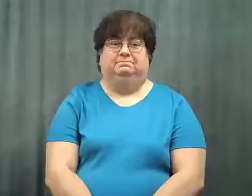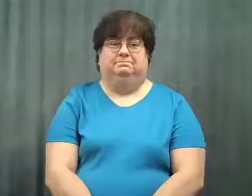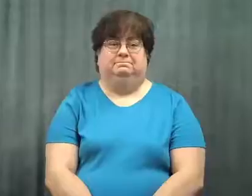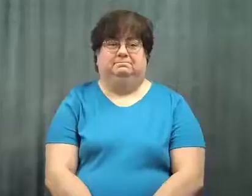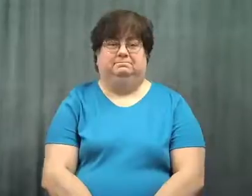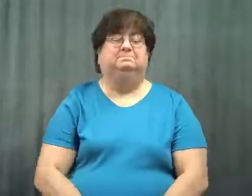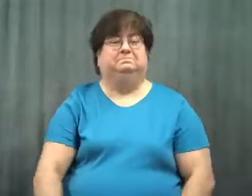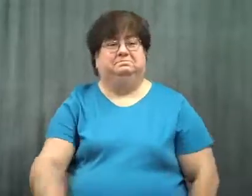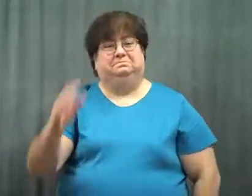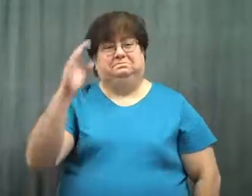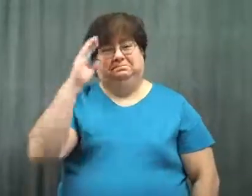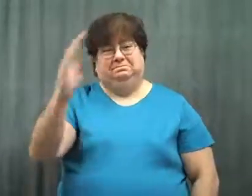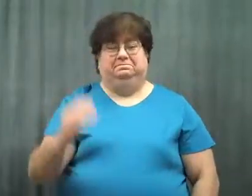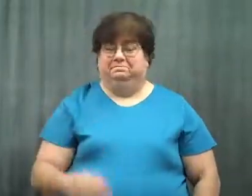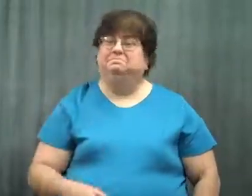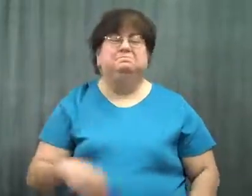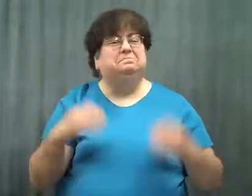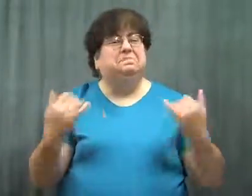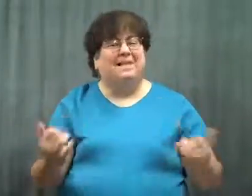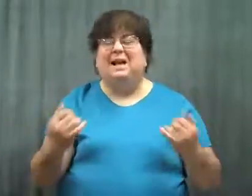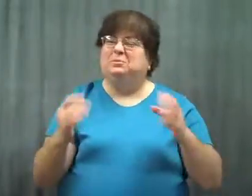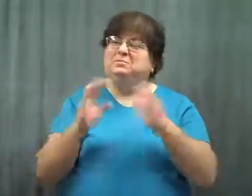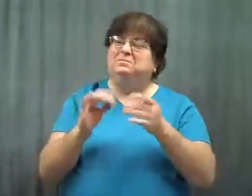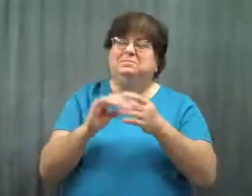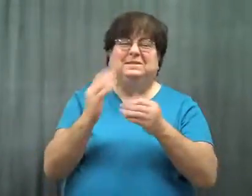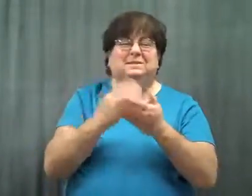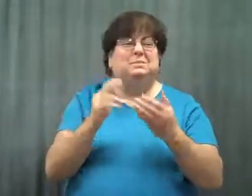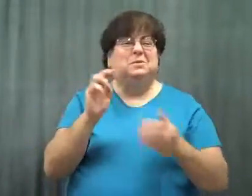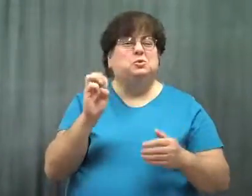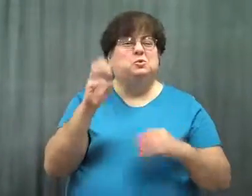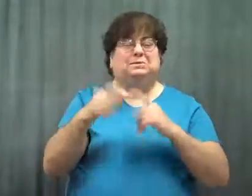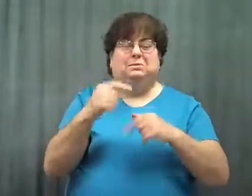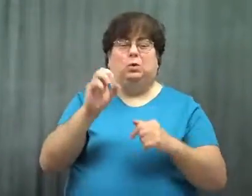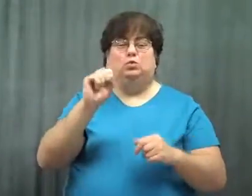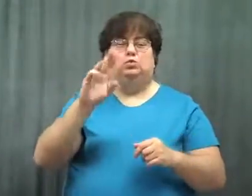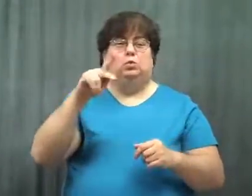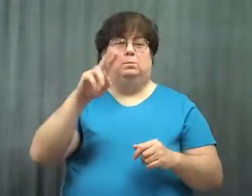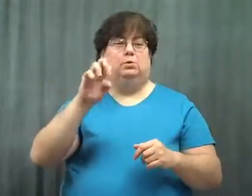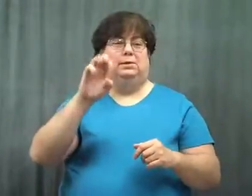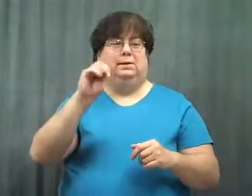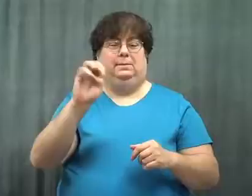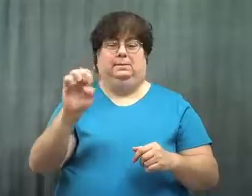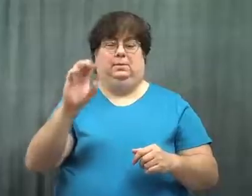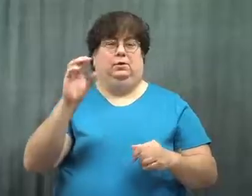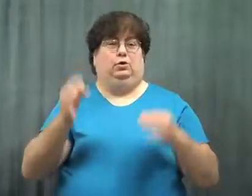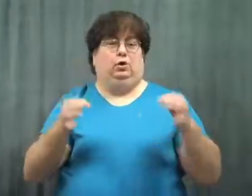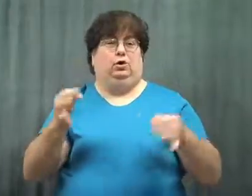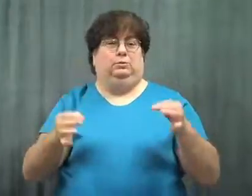Now we'll talk about some news about the Supreme Court.